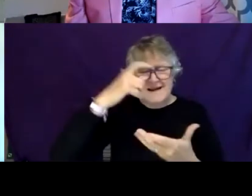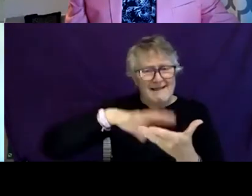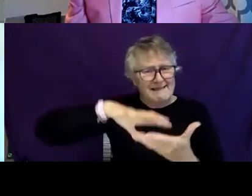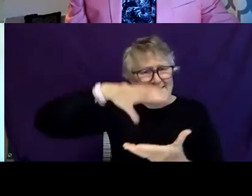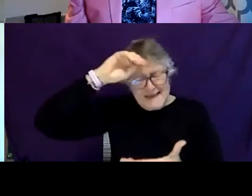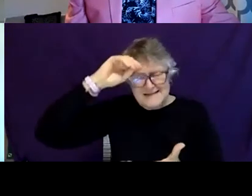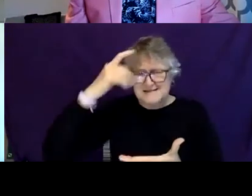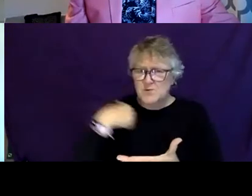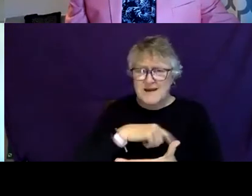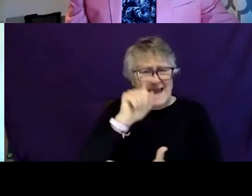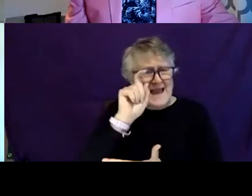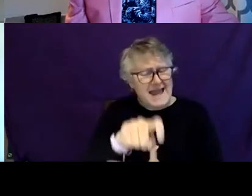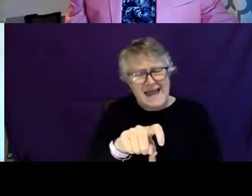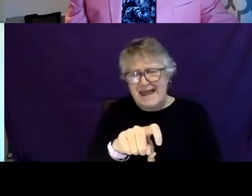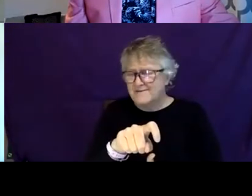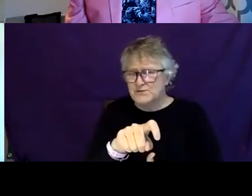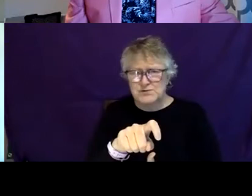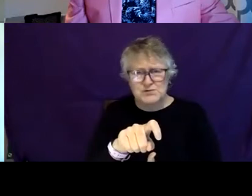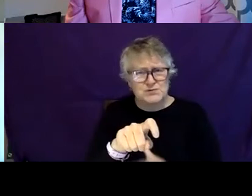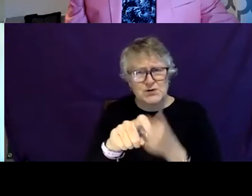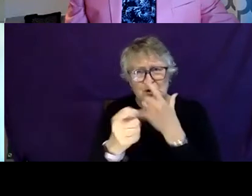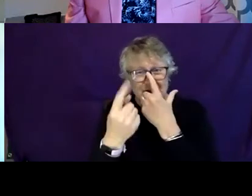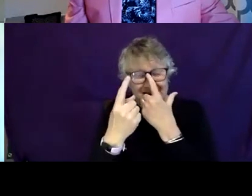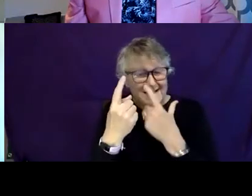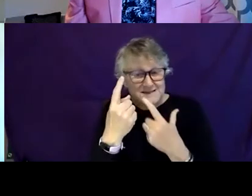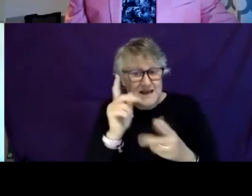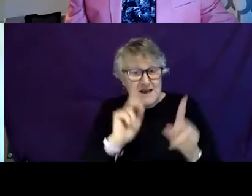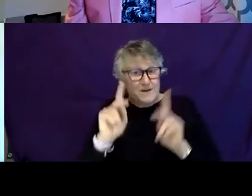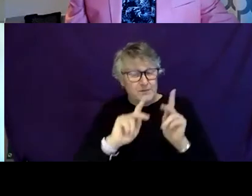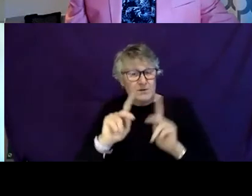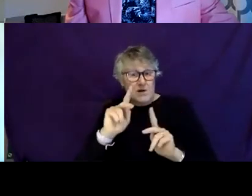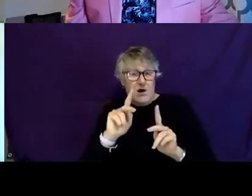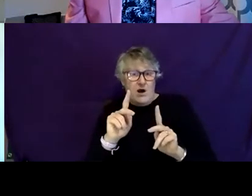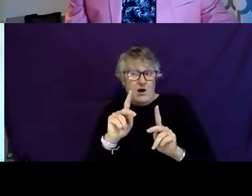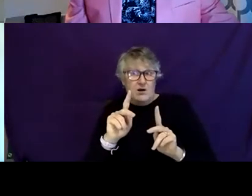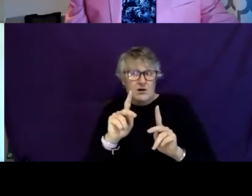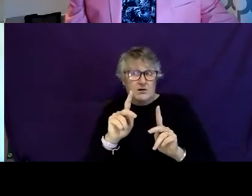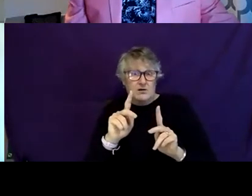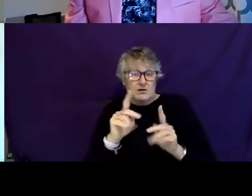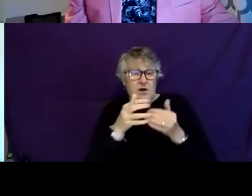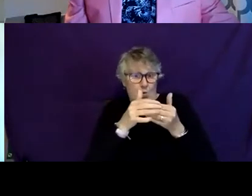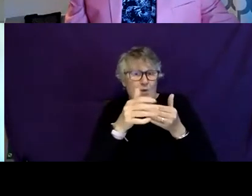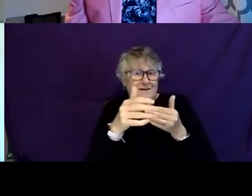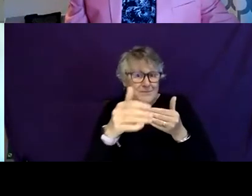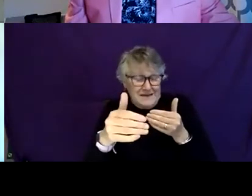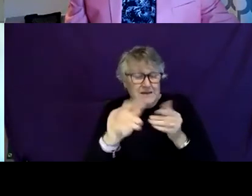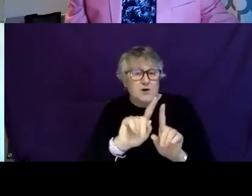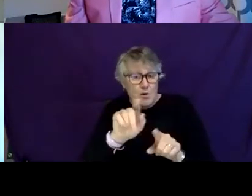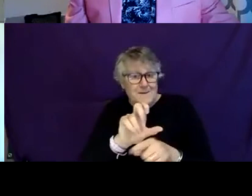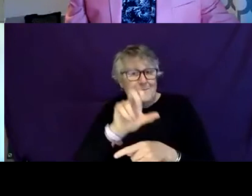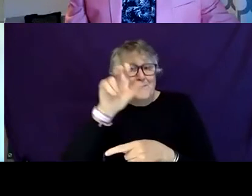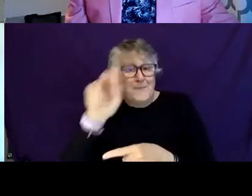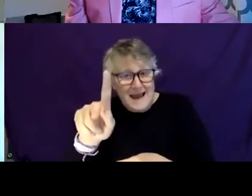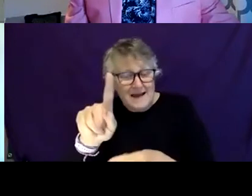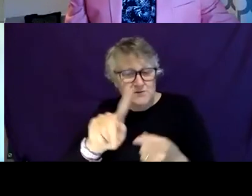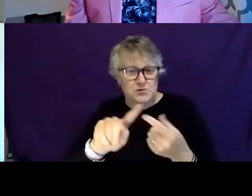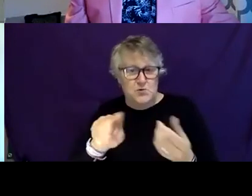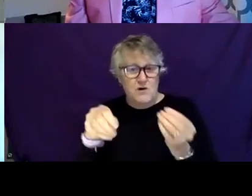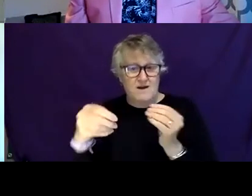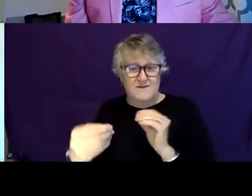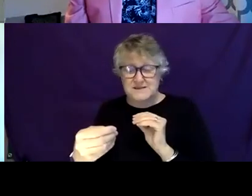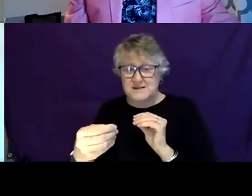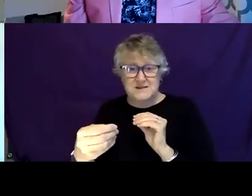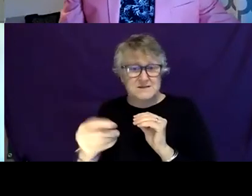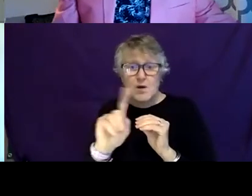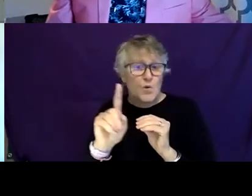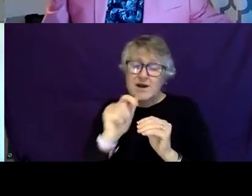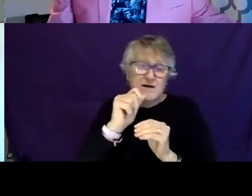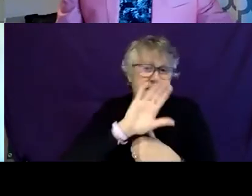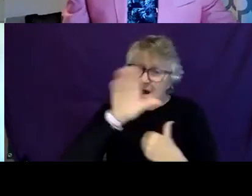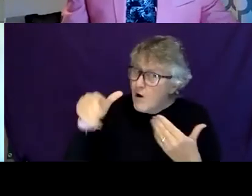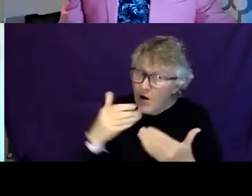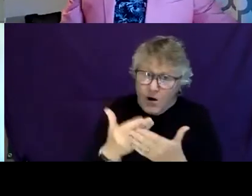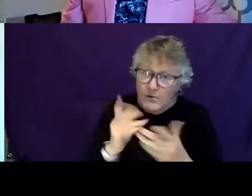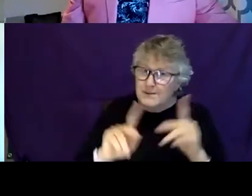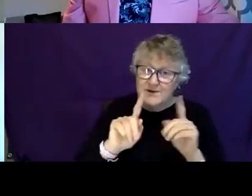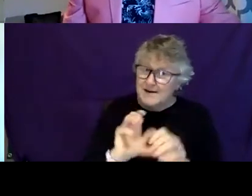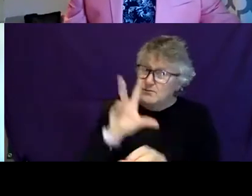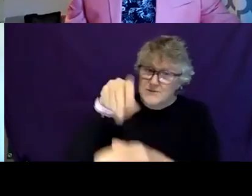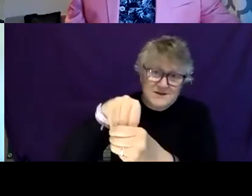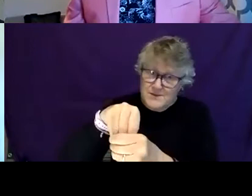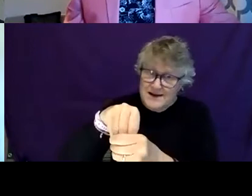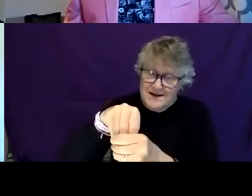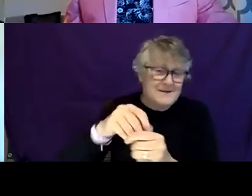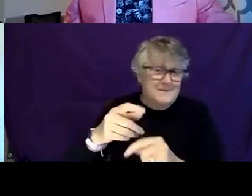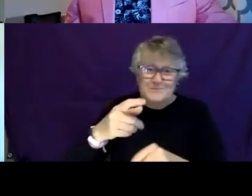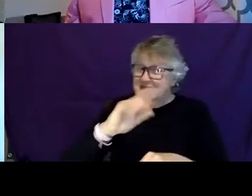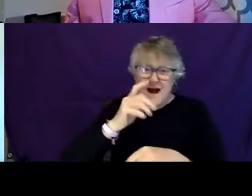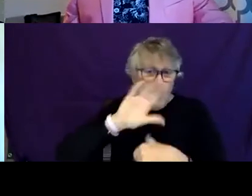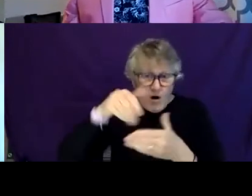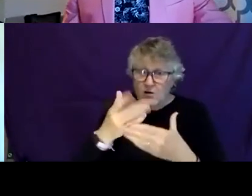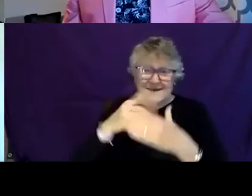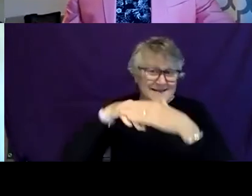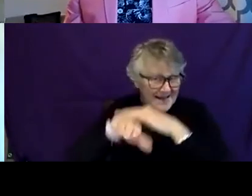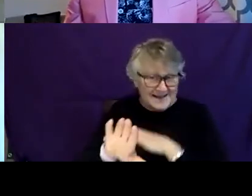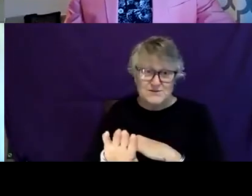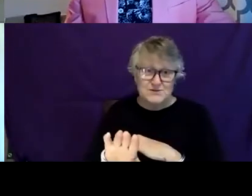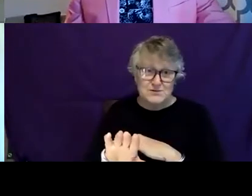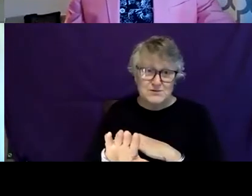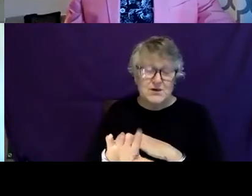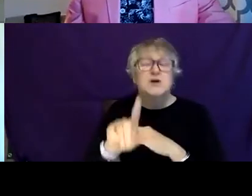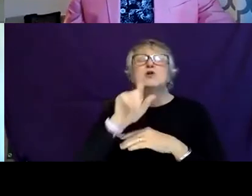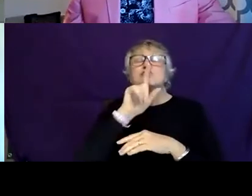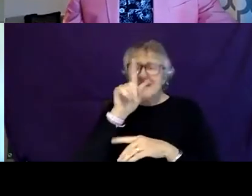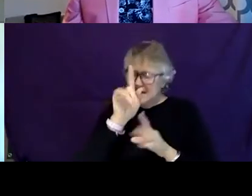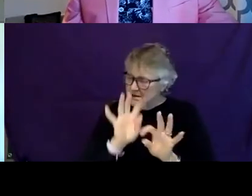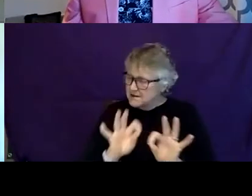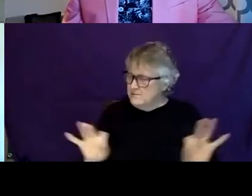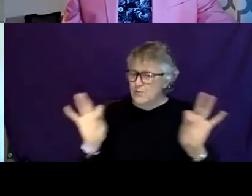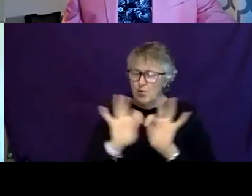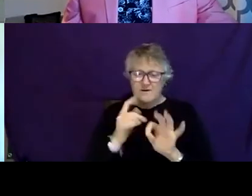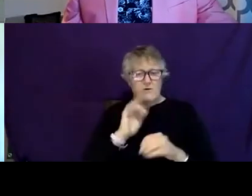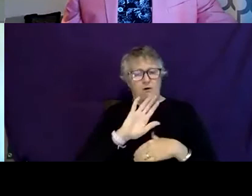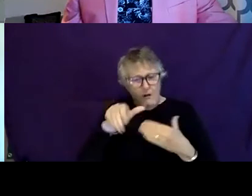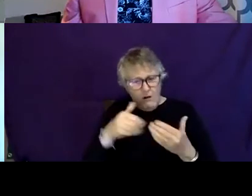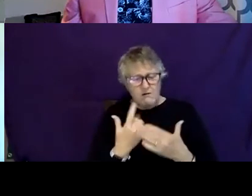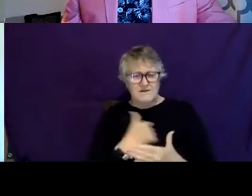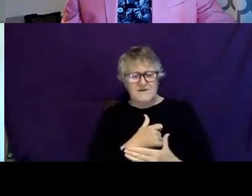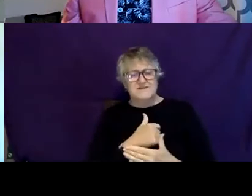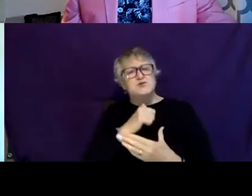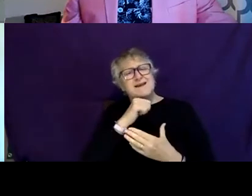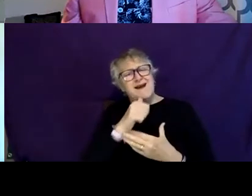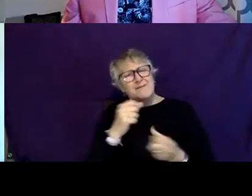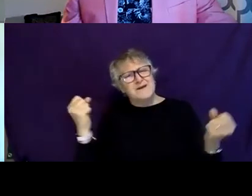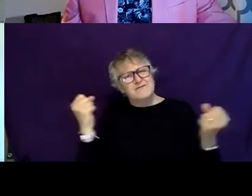more and more people are going back into offices that maybe not everyone can go into. At Tyler's point that people can't physically be in. And I think, overall, it's really important for all of us to not be afraid of accessibility and disability,